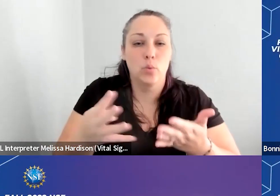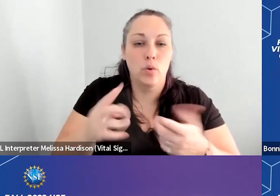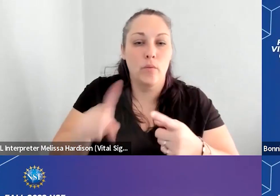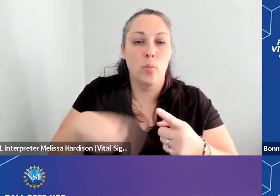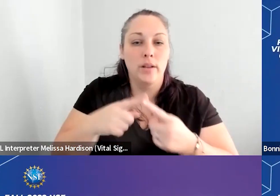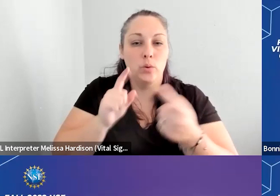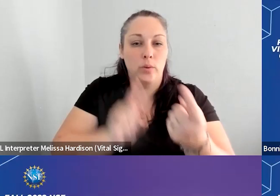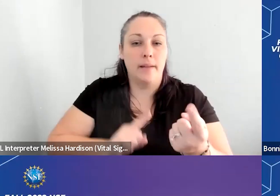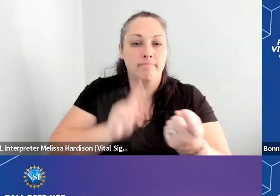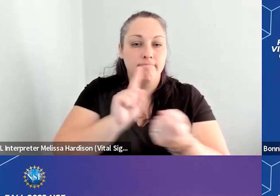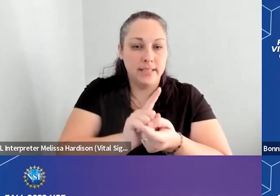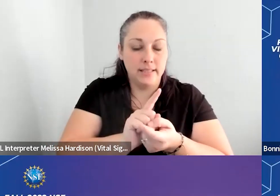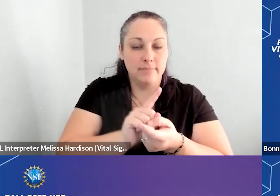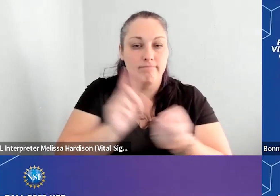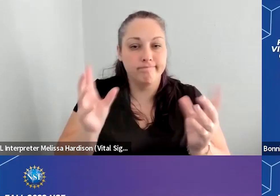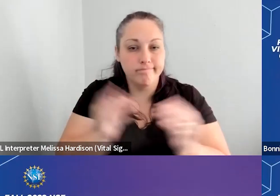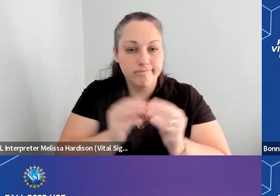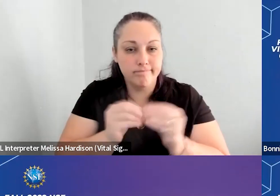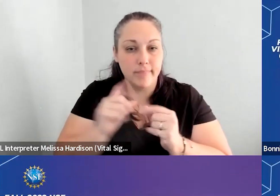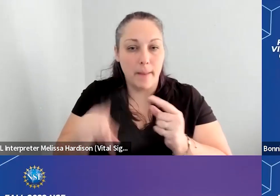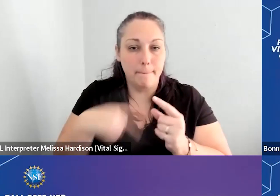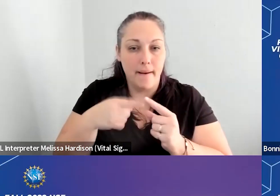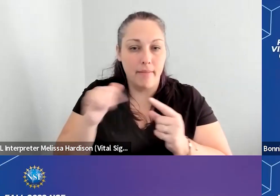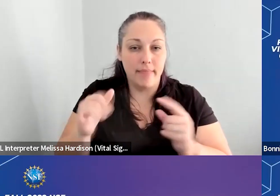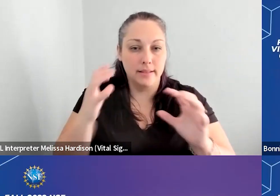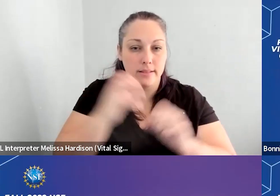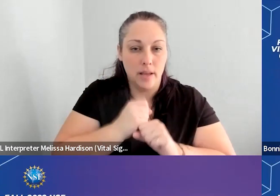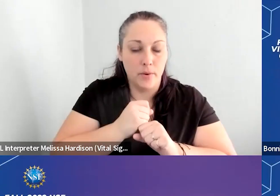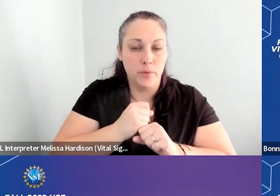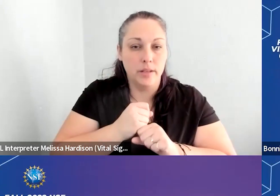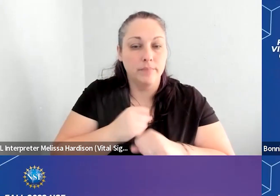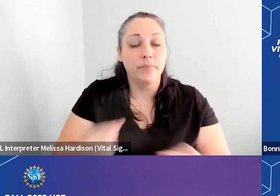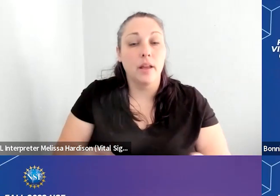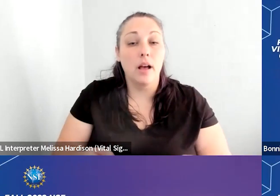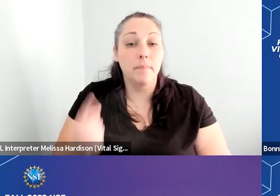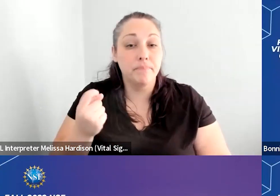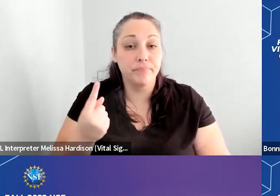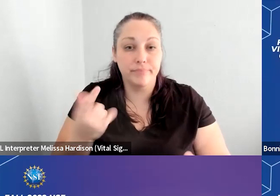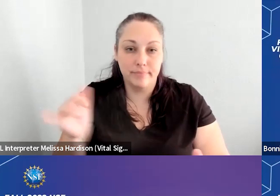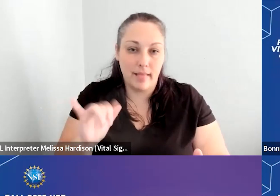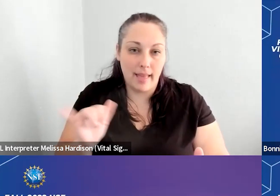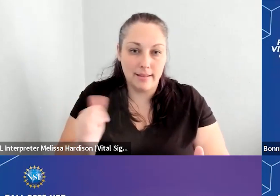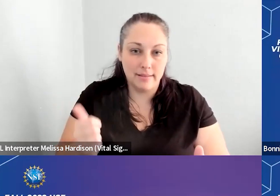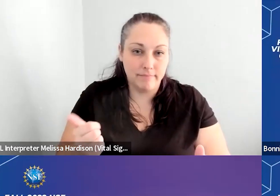And like anything, you know, we all have our ups and our downs in our schedule.